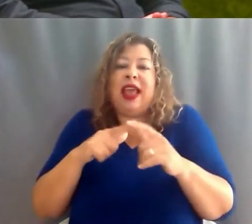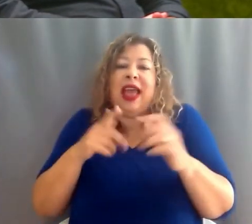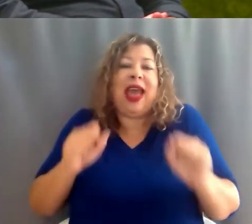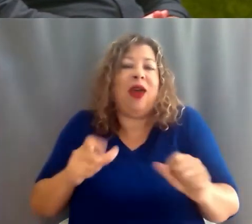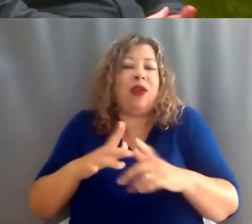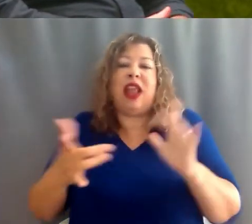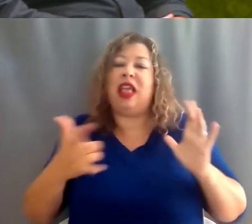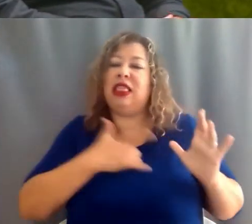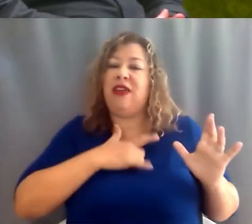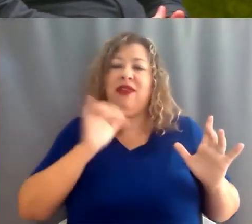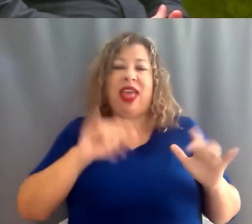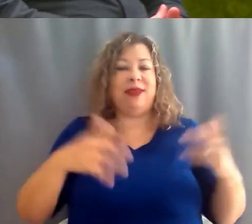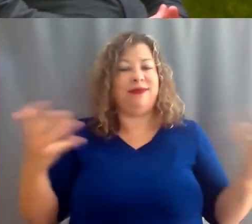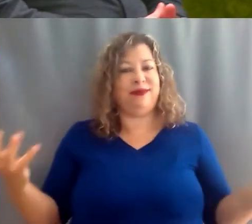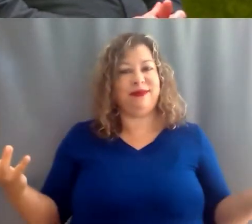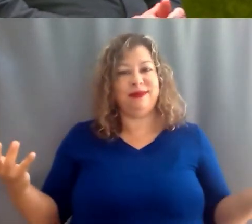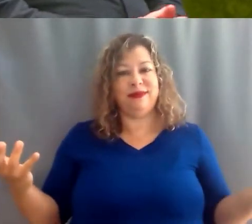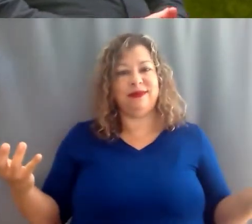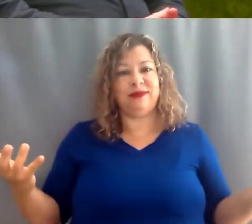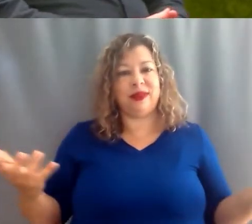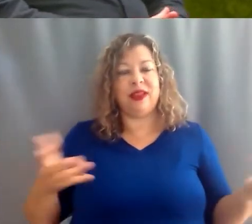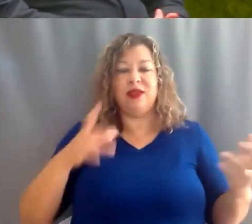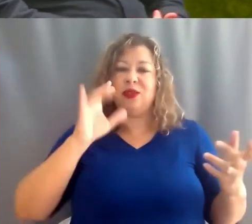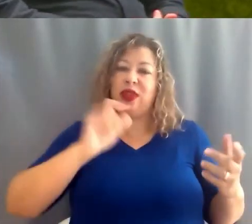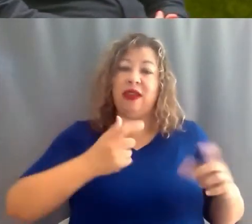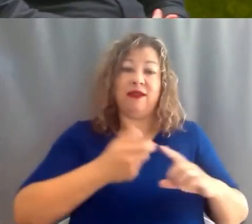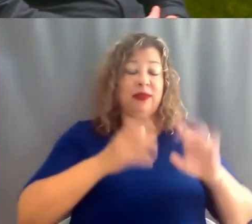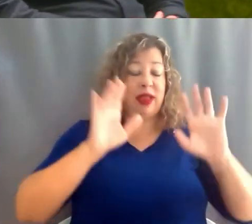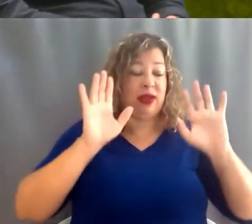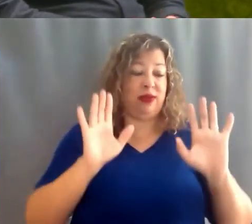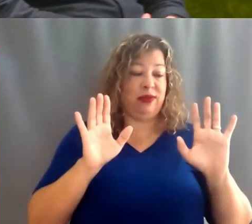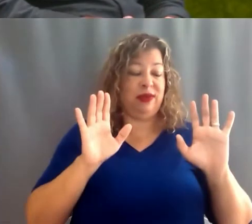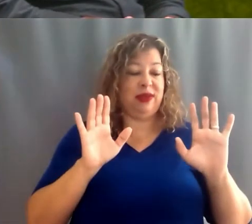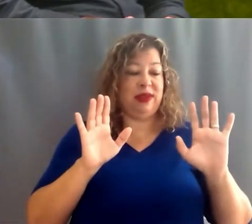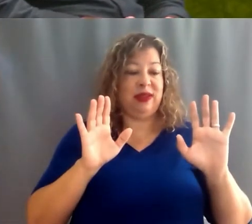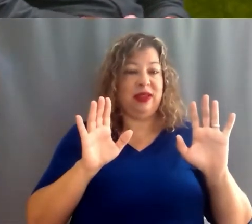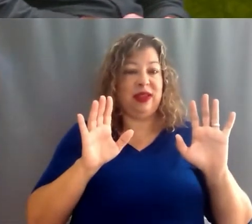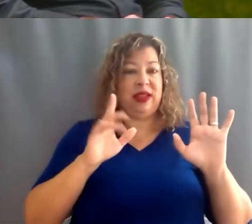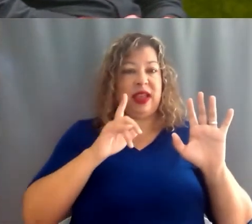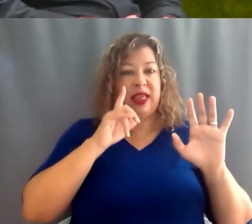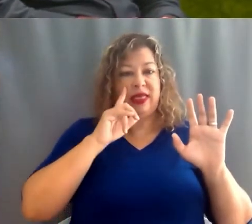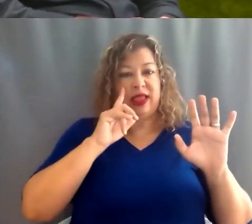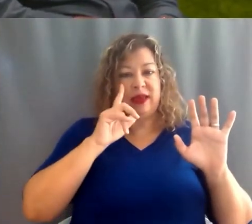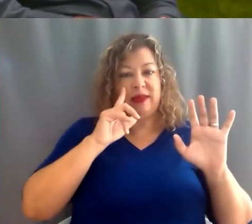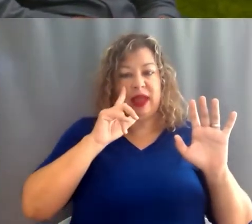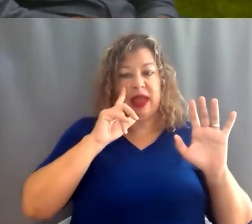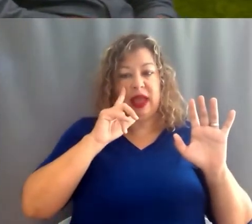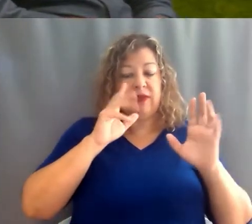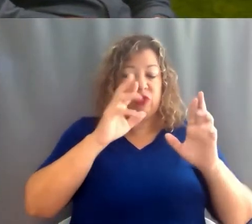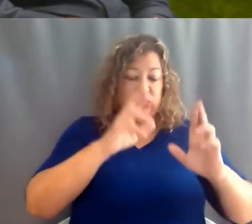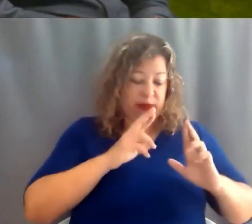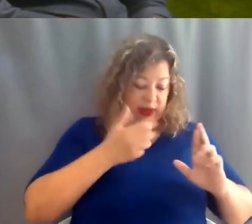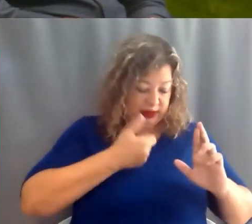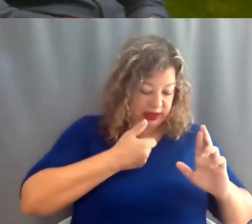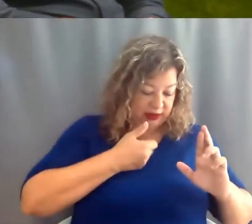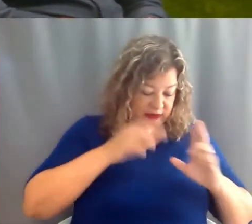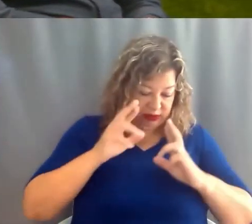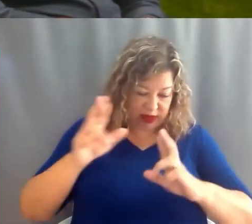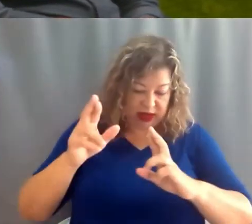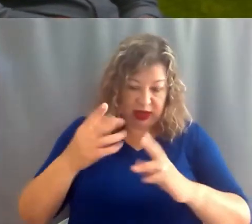So this whole piece goes from. Listen. I have to expect it of myself before I expect it from anybody. I ask my students.